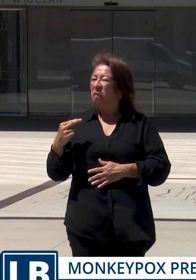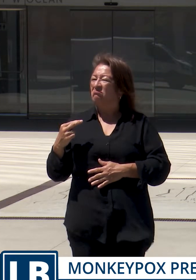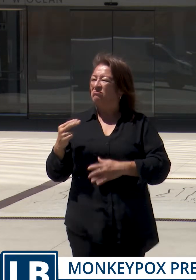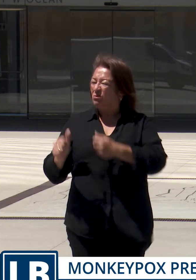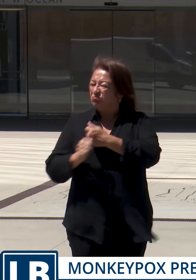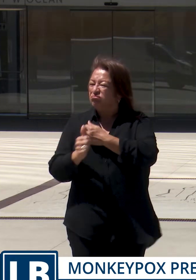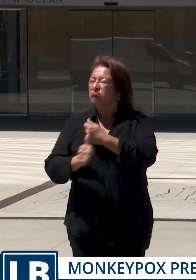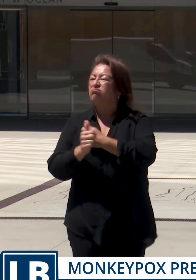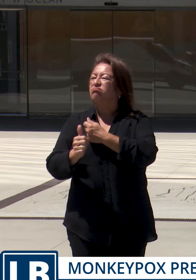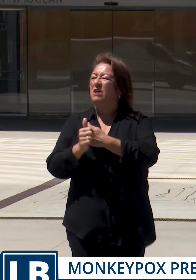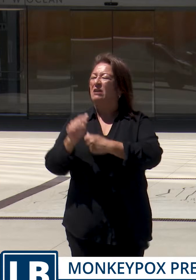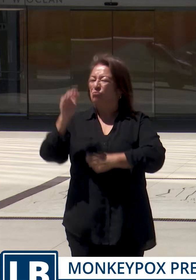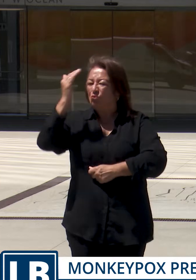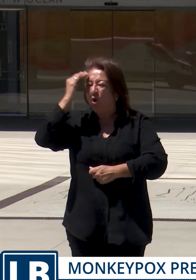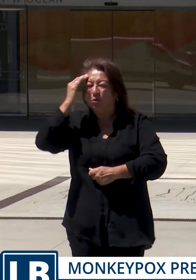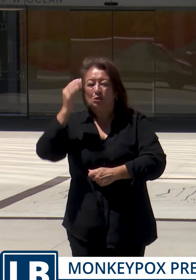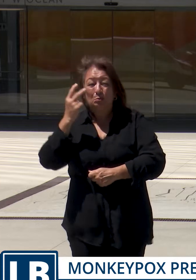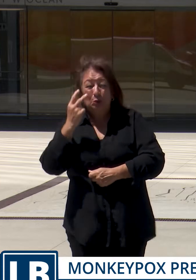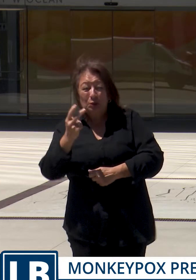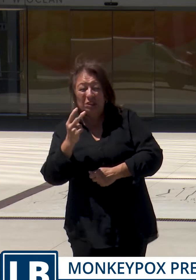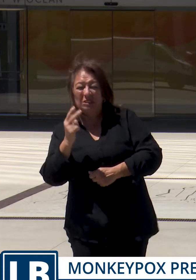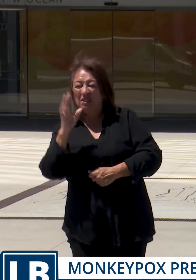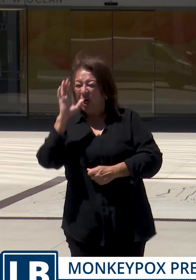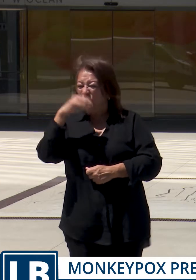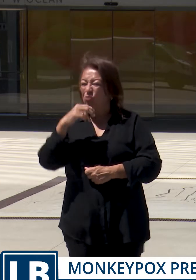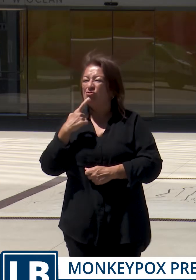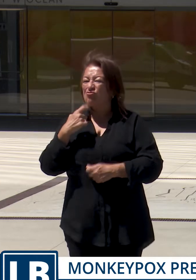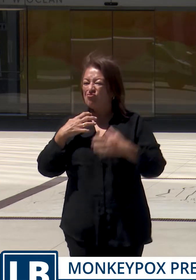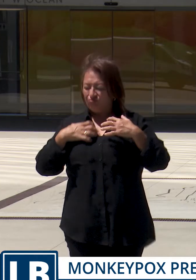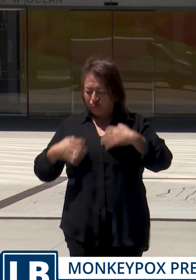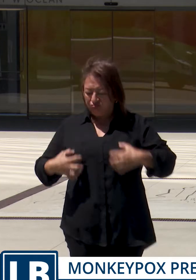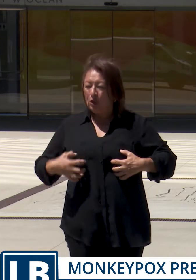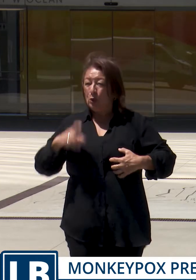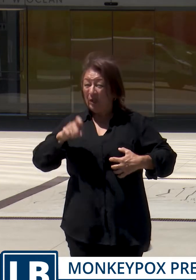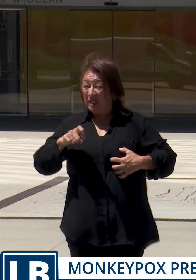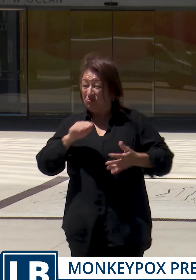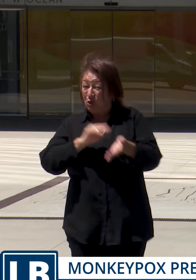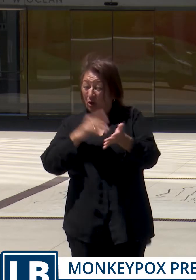that if you see a a weird rash that you need to get checked out but right now we want to make